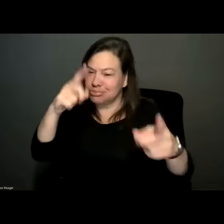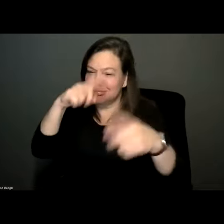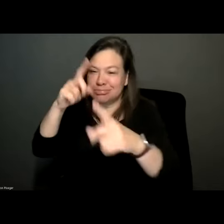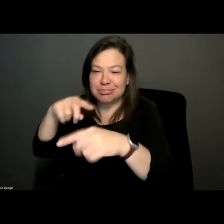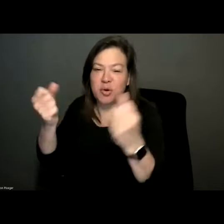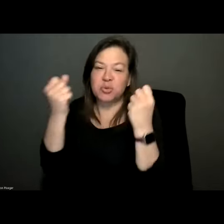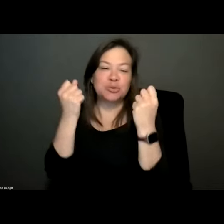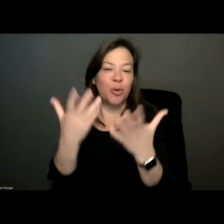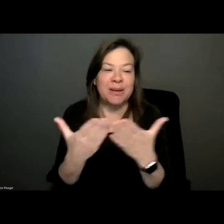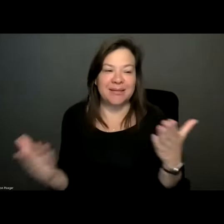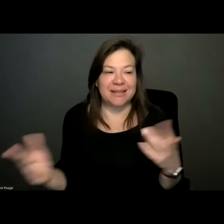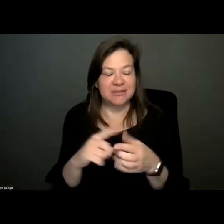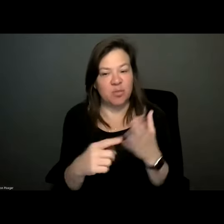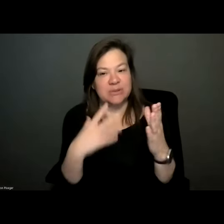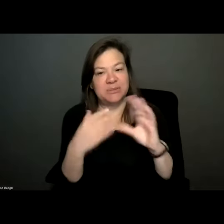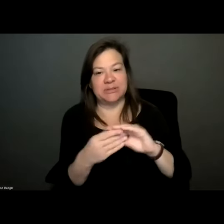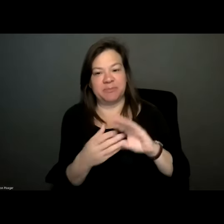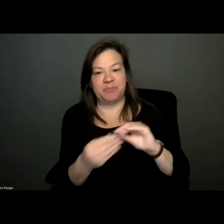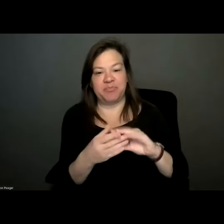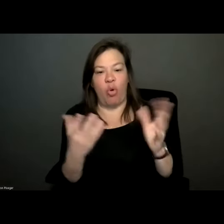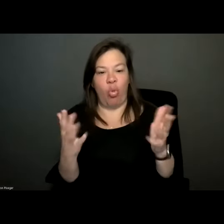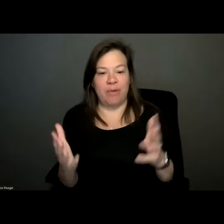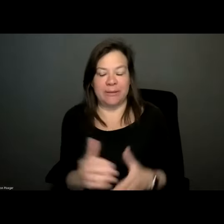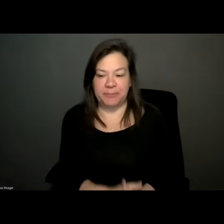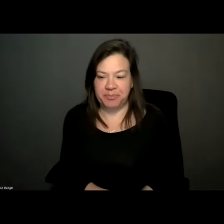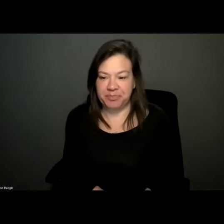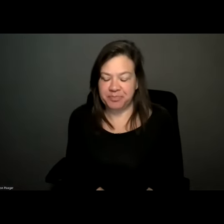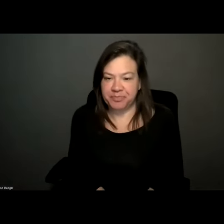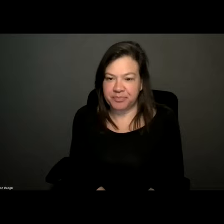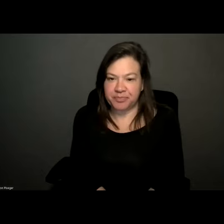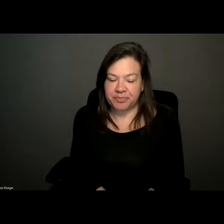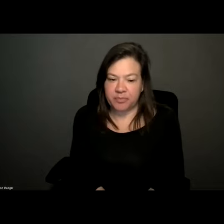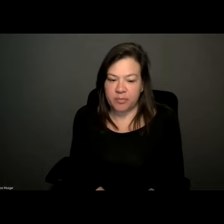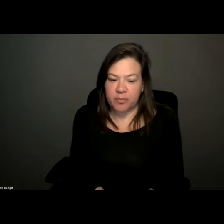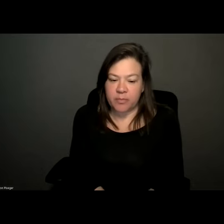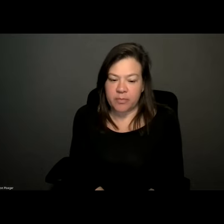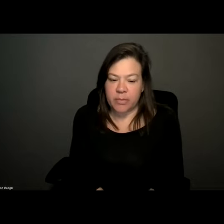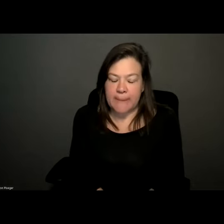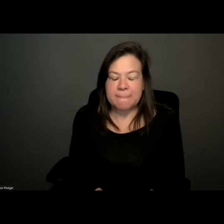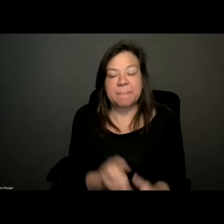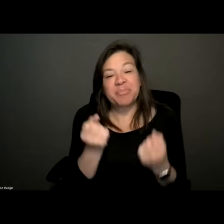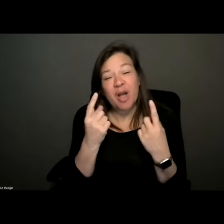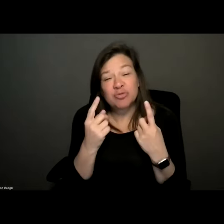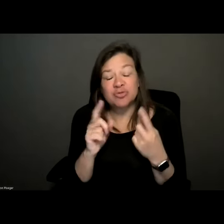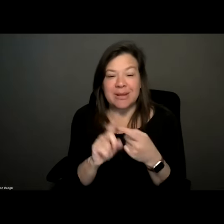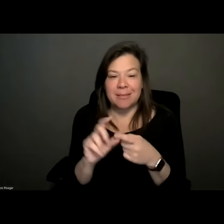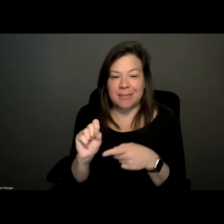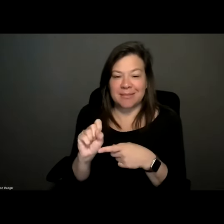of what's been said already. I think understanding that the status quo isn't neutral